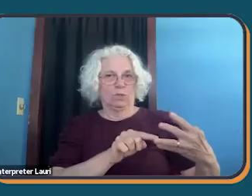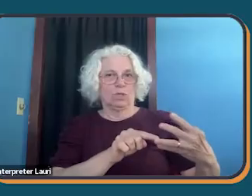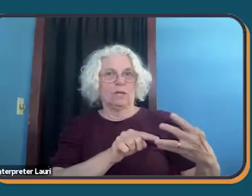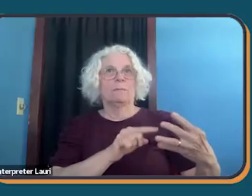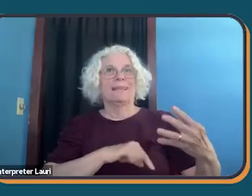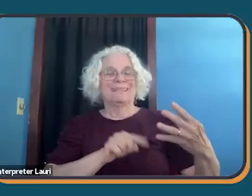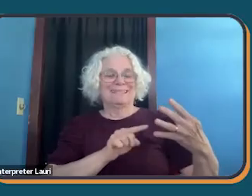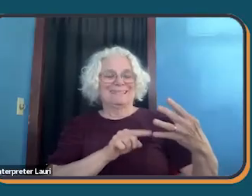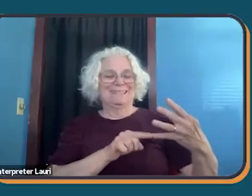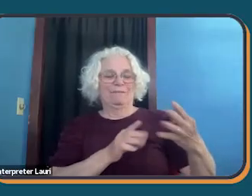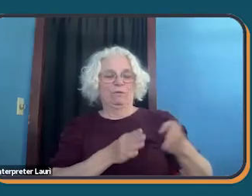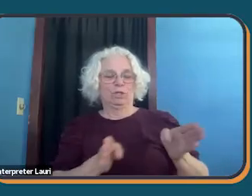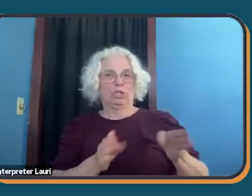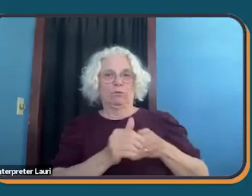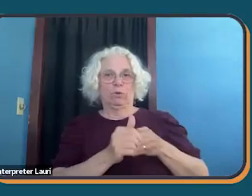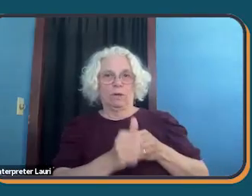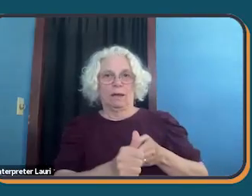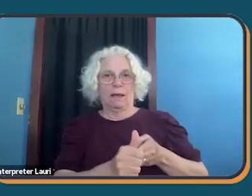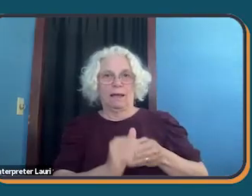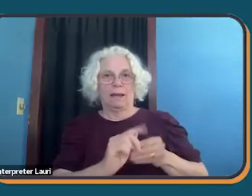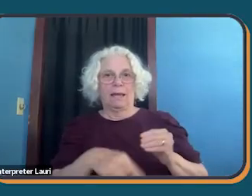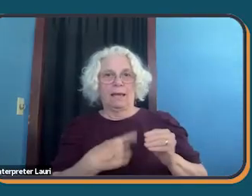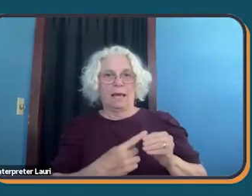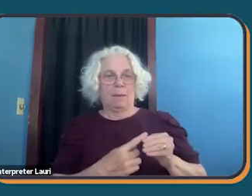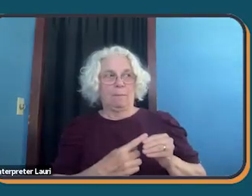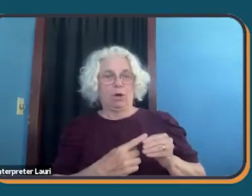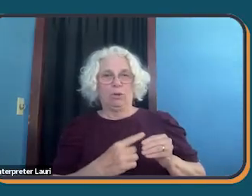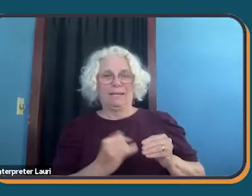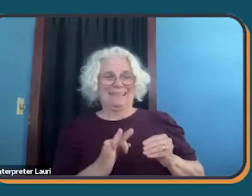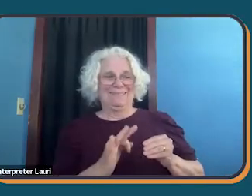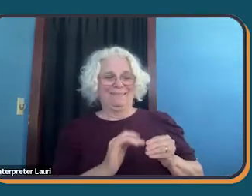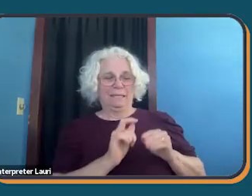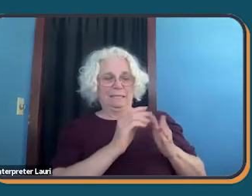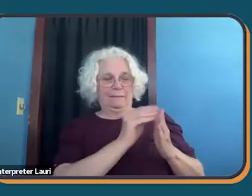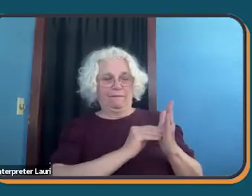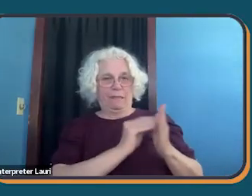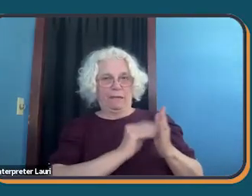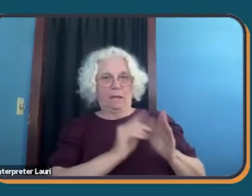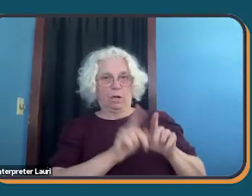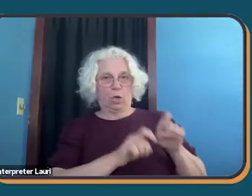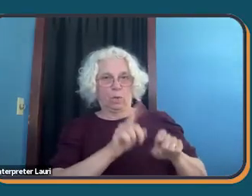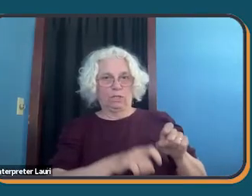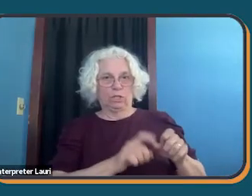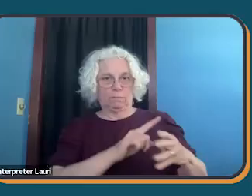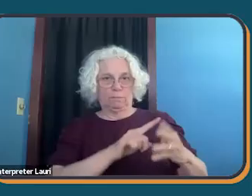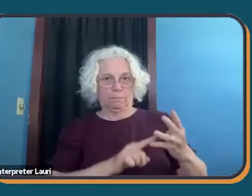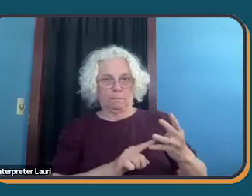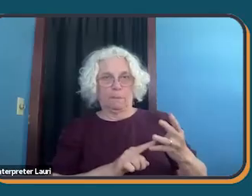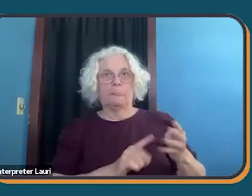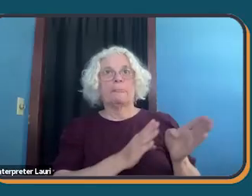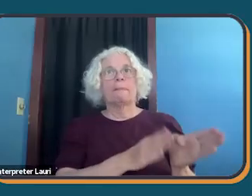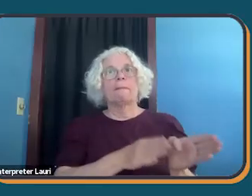and we also created a general guide for considerations the questionnaire screenings.